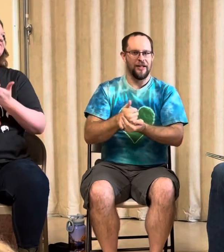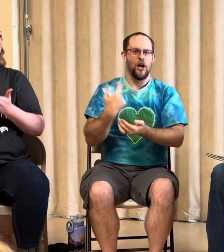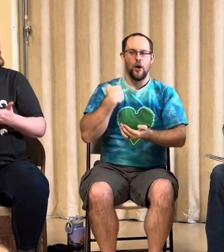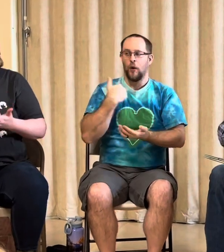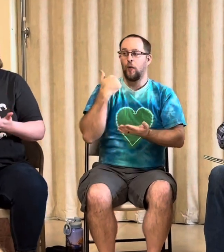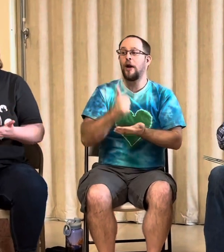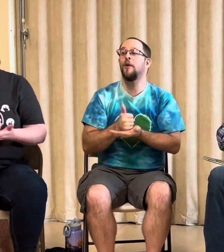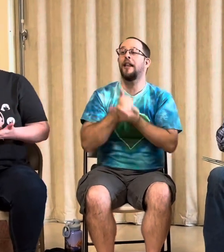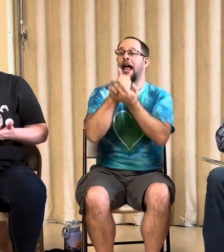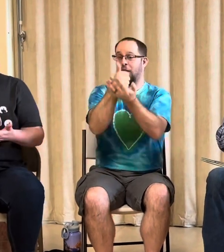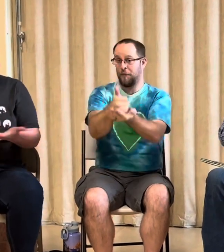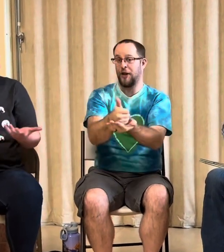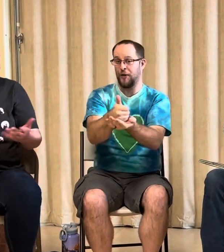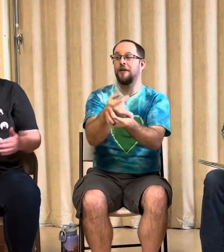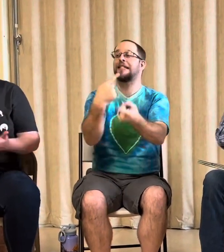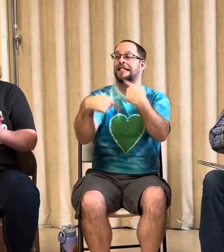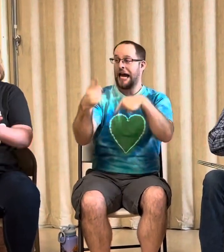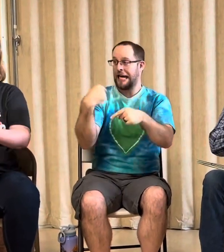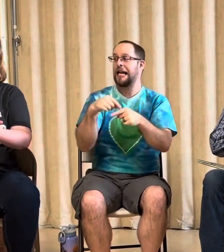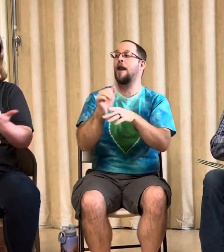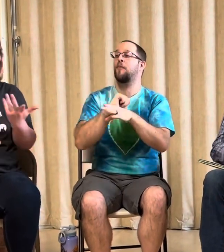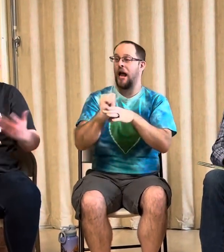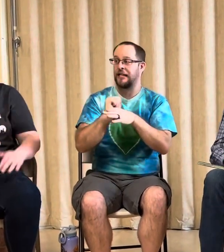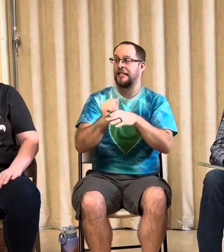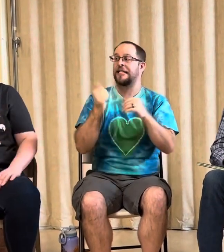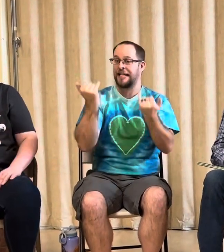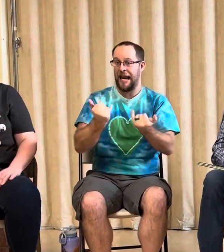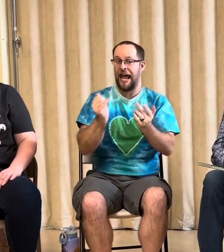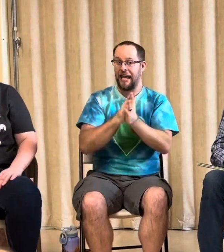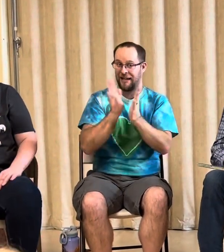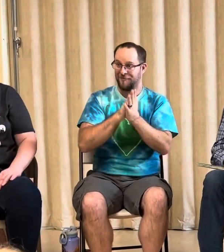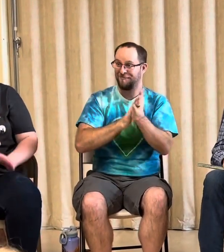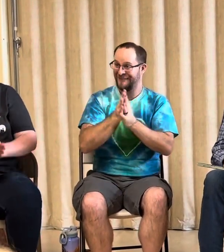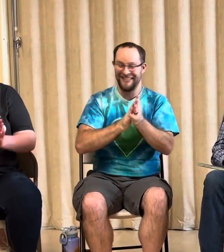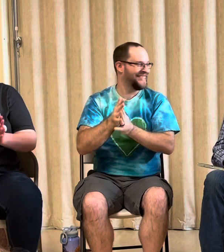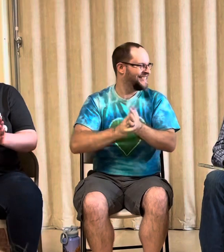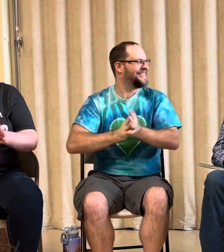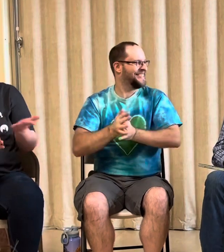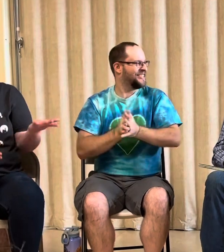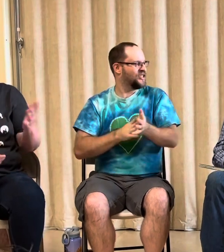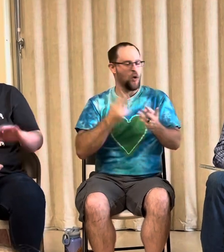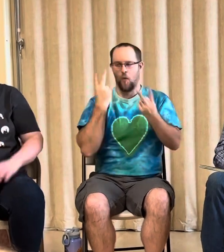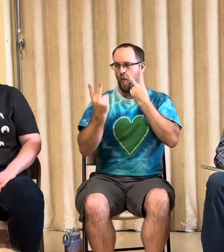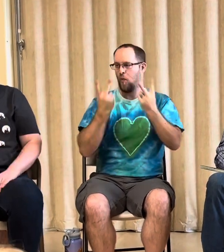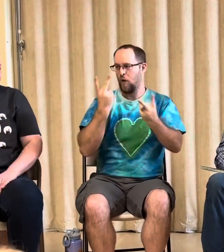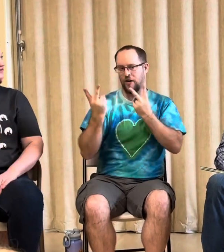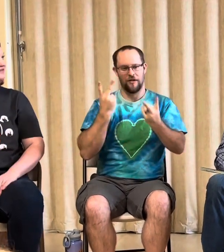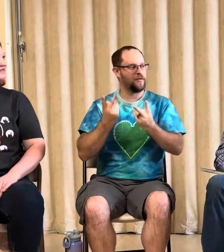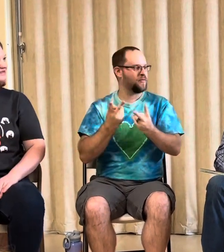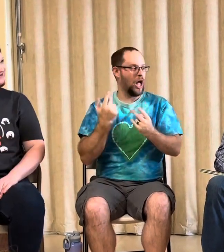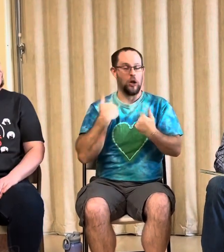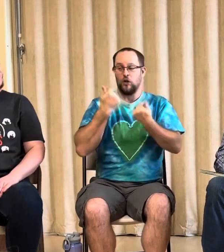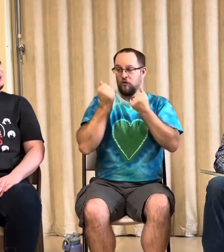for "helping me" remember "help." AARON: We will help you sign and practice along with us. CALI: Yeah, so, watch along with us, and I'll try and cue you so we can